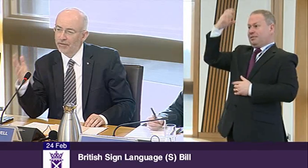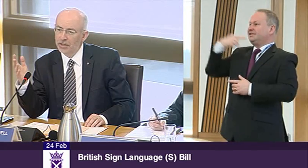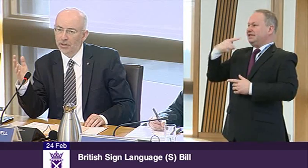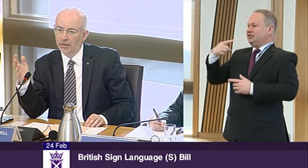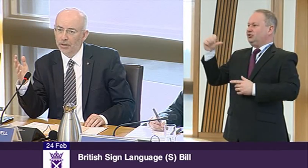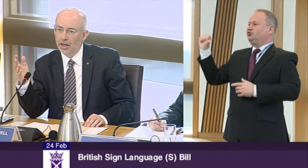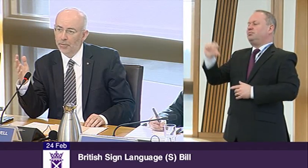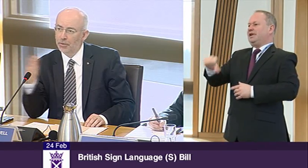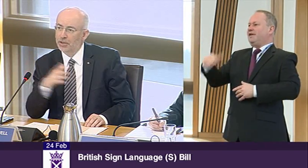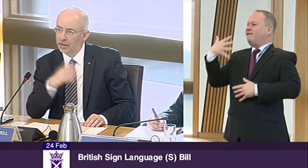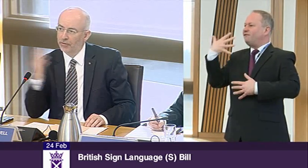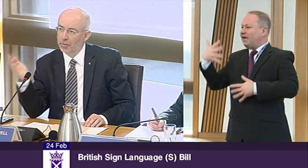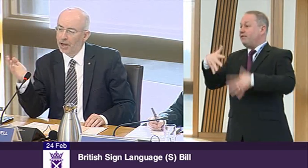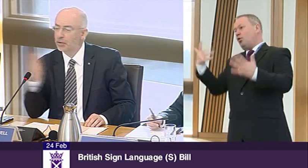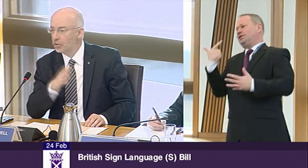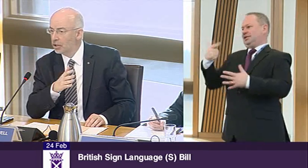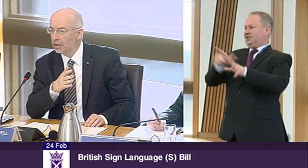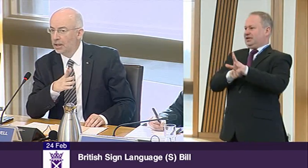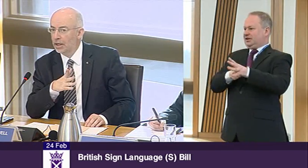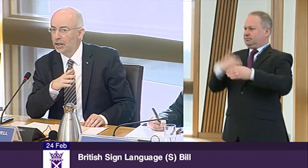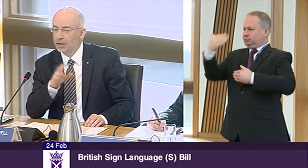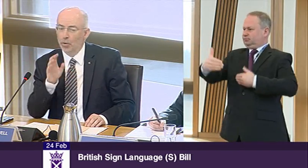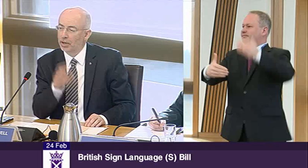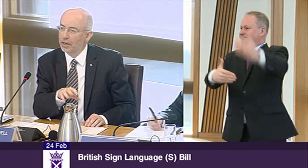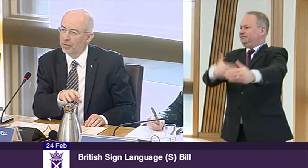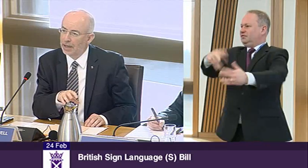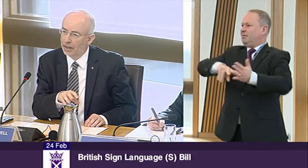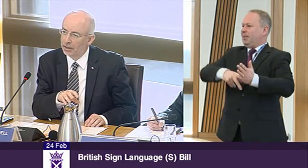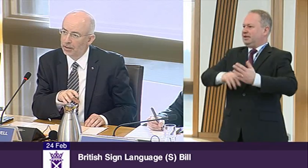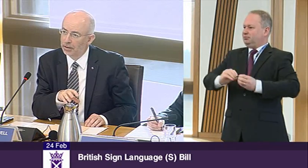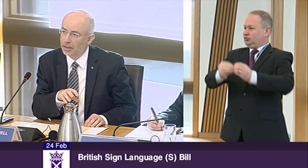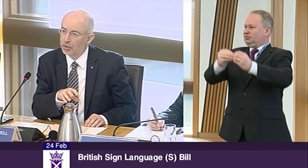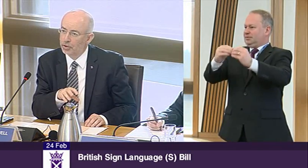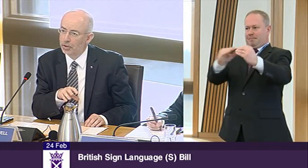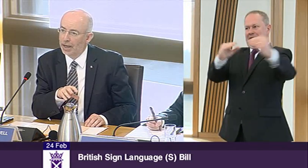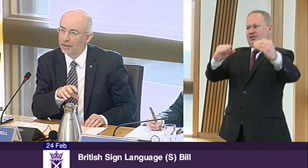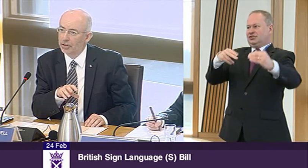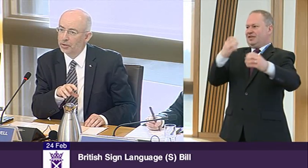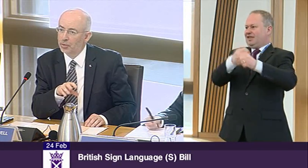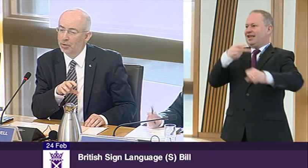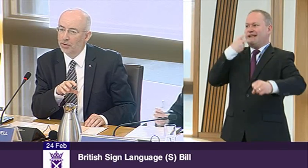suggested a five or seven-year cycle for plans, which is more in line with the Gaelic Language